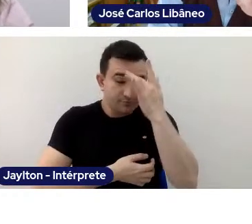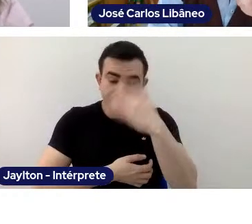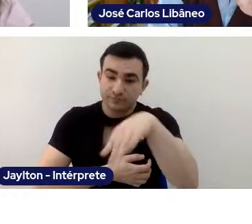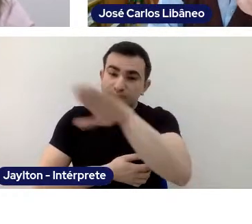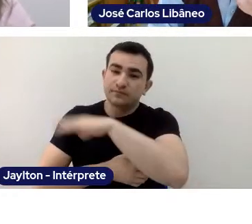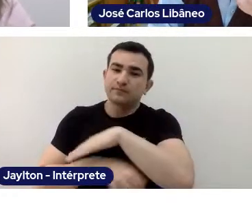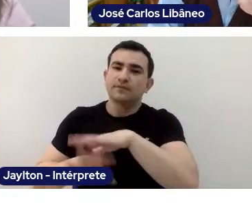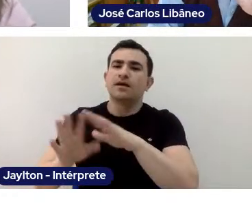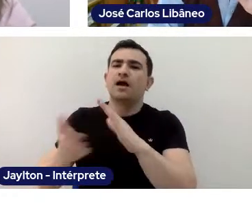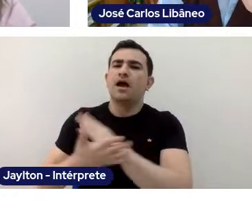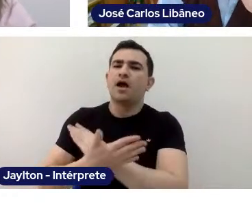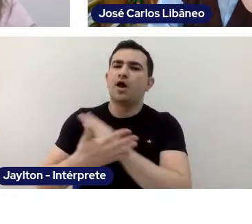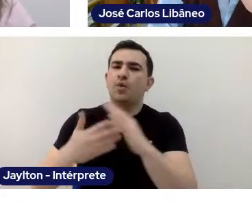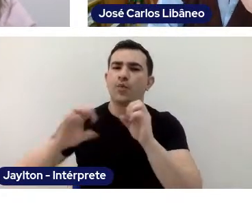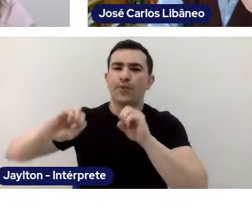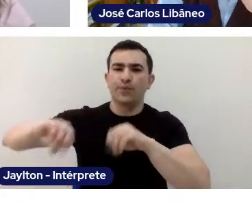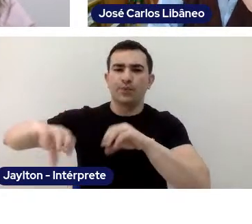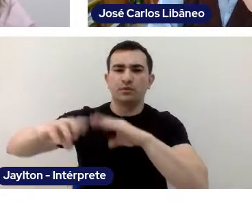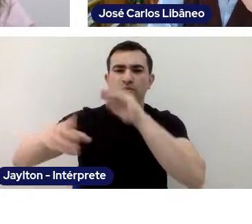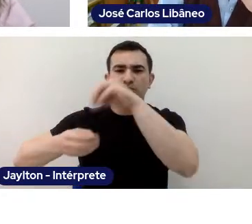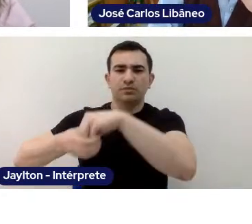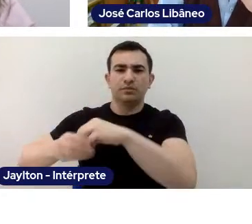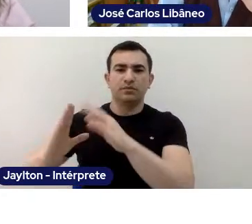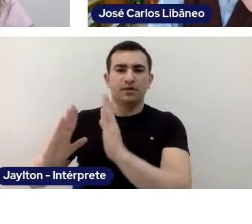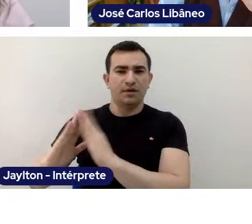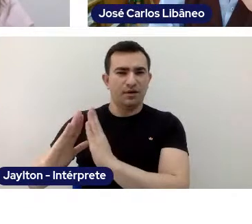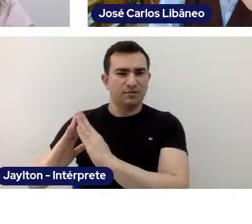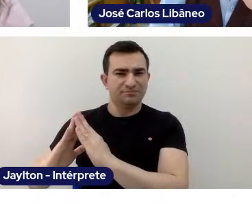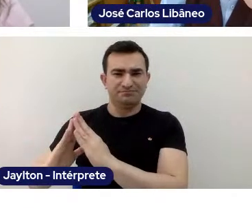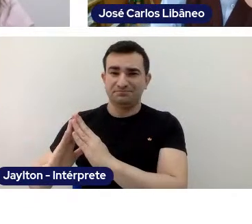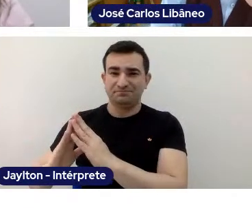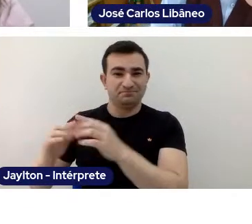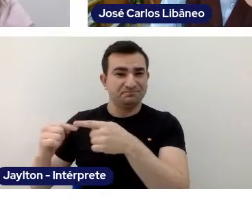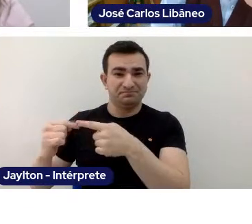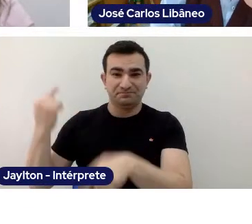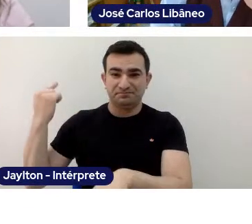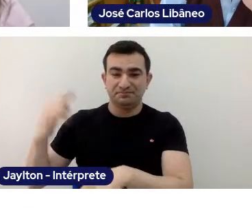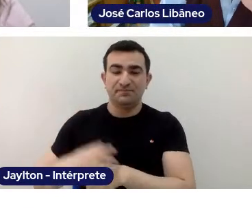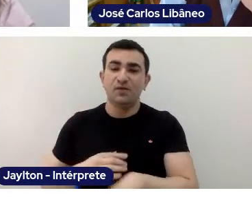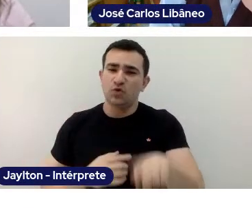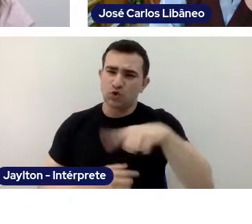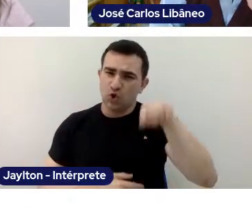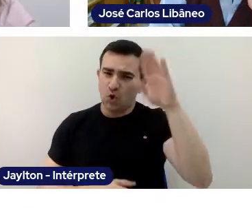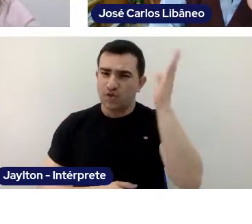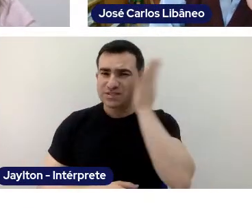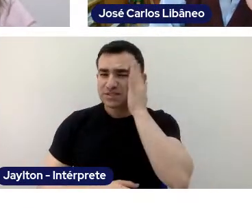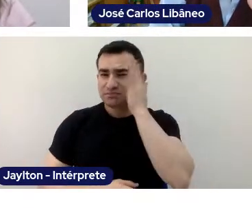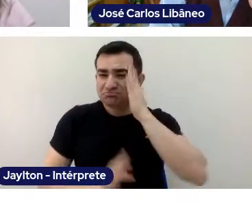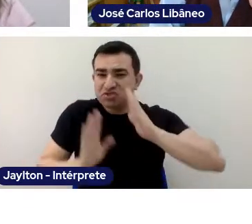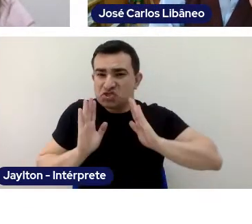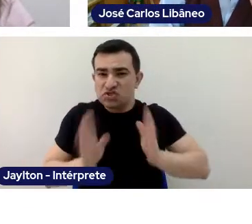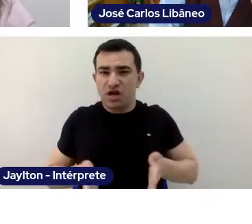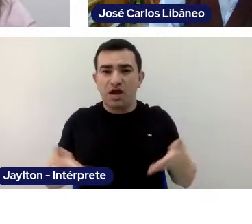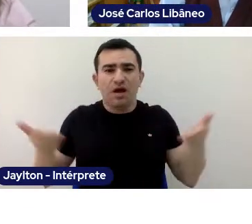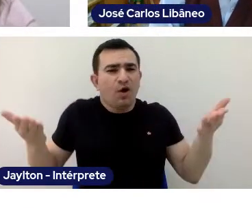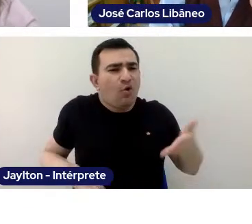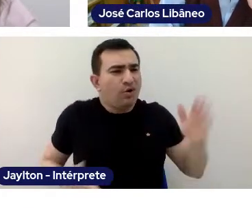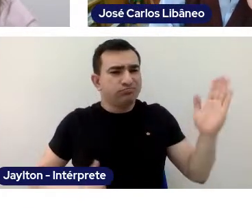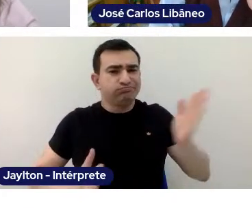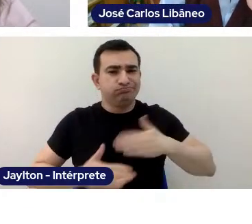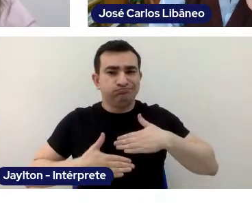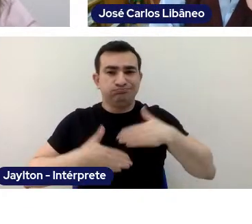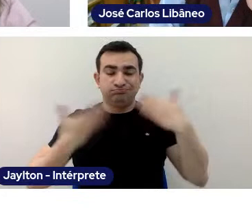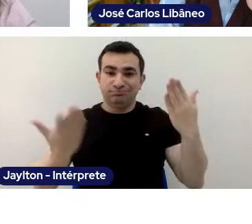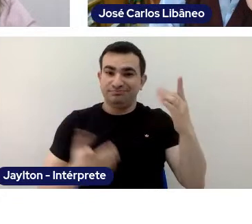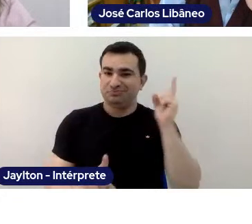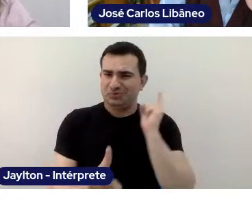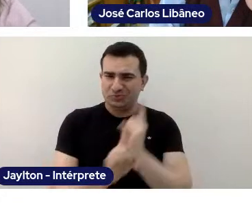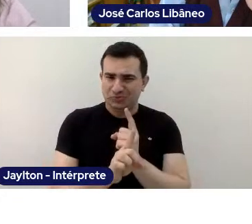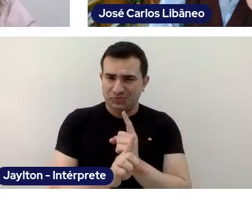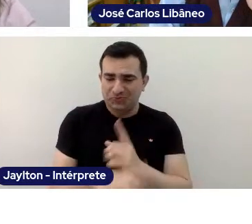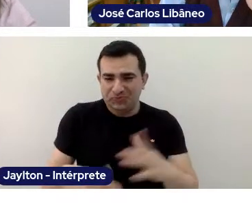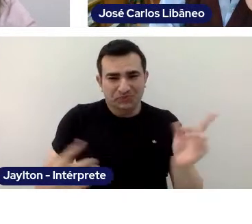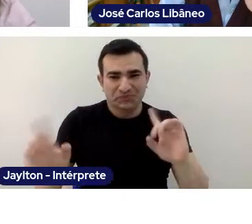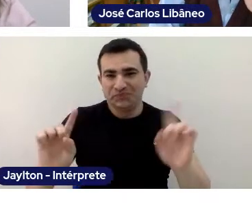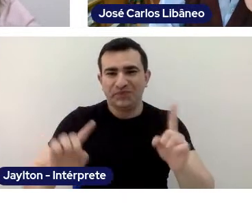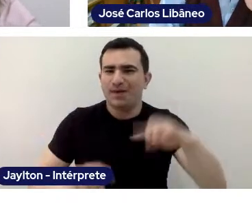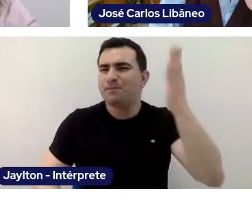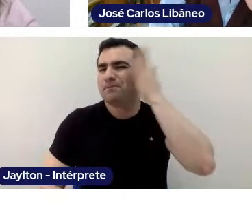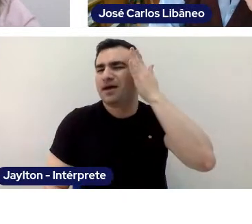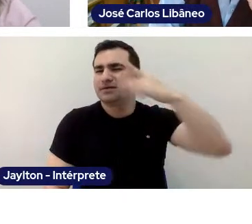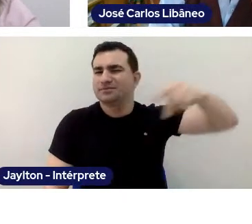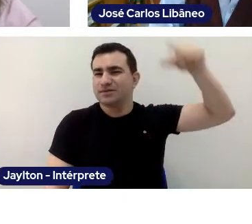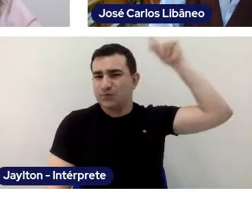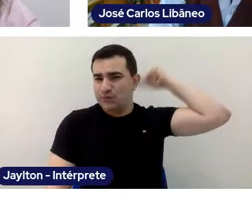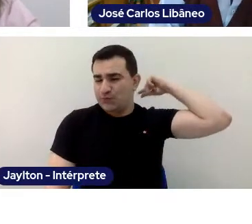We already knew that, right, Libâneo? - It was really an overall exceptionality, right Daniel? - Yes, and it was caused by a really bad management of the pandemic by the Federal Government